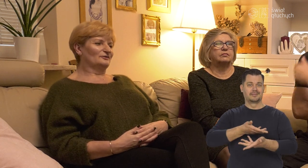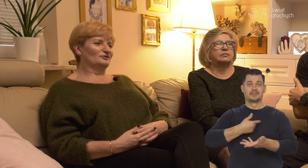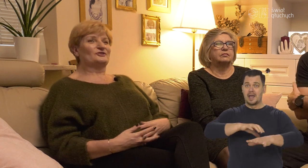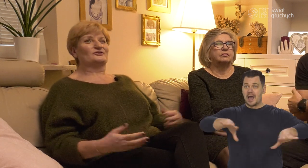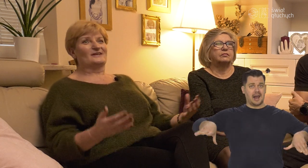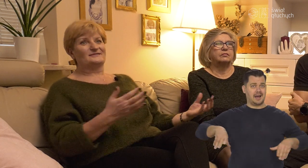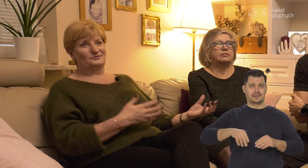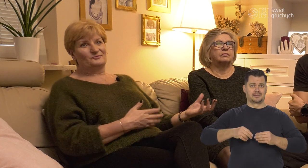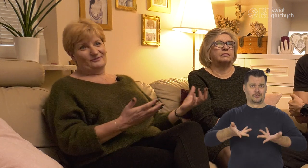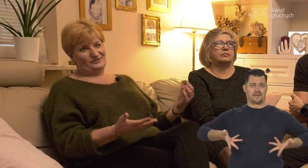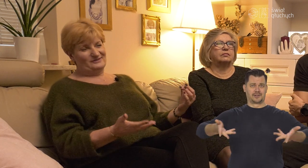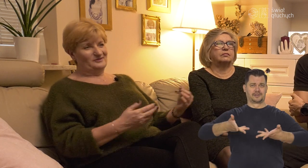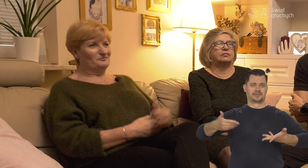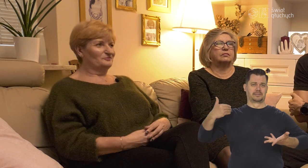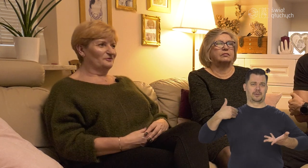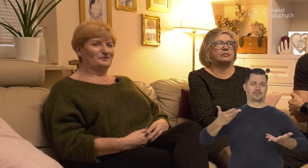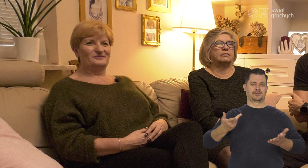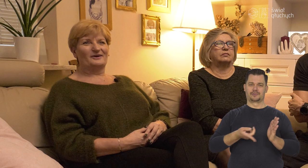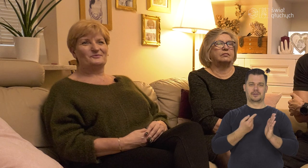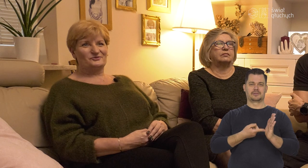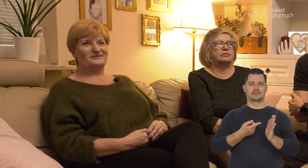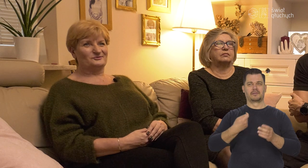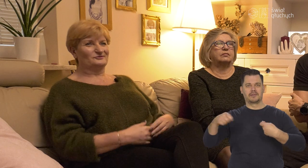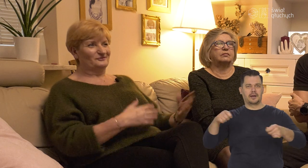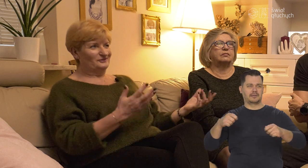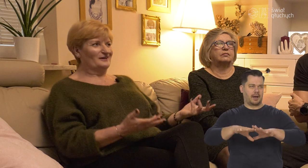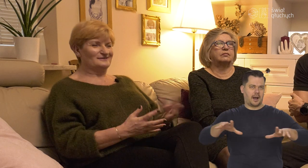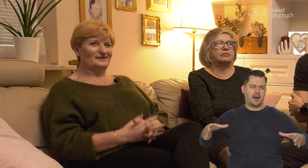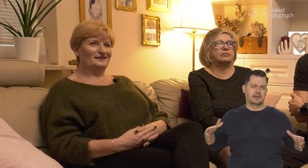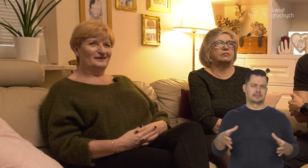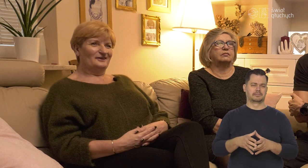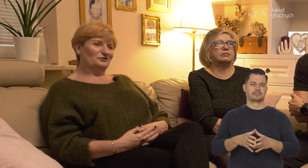where we are also together in this company often, on trips.